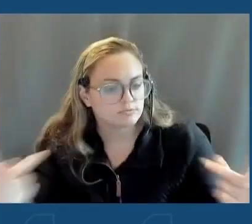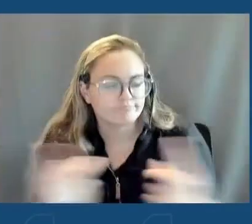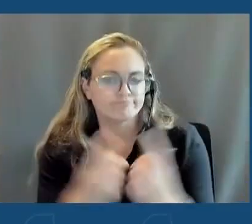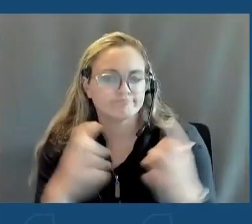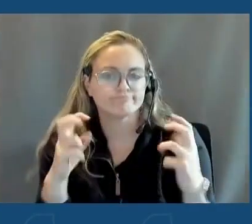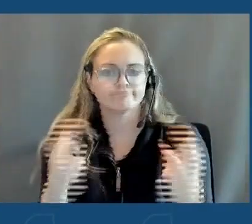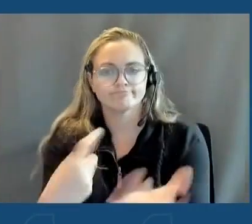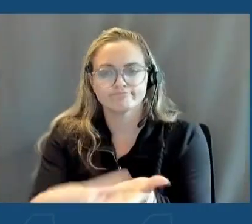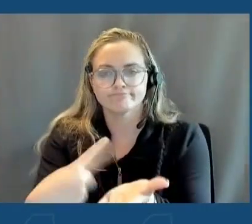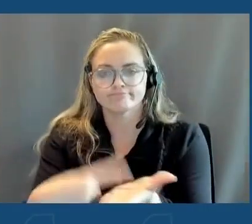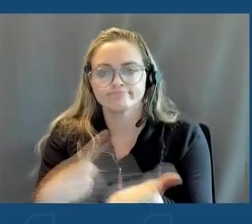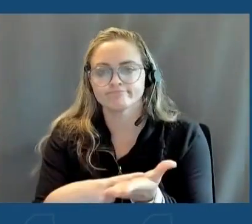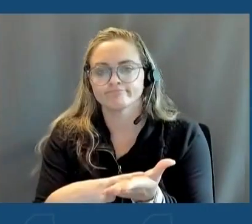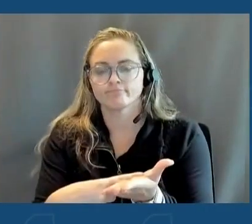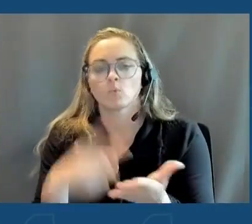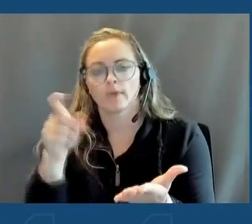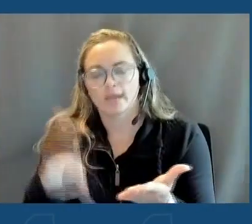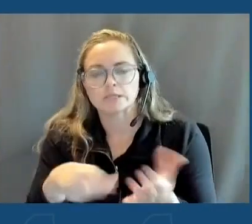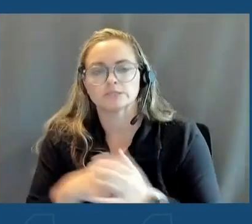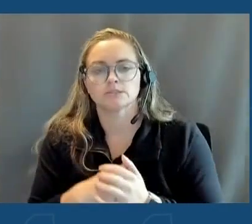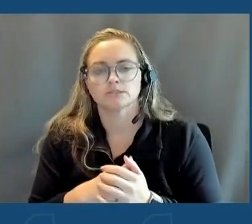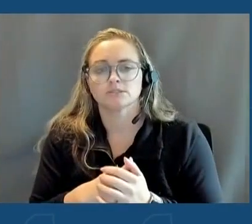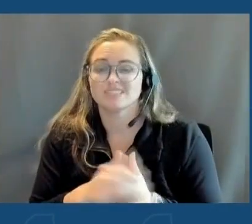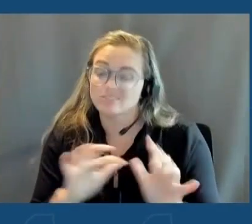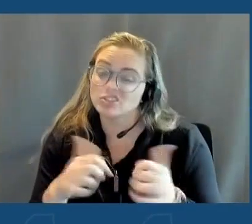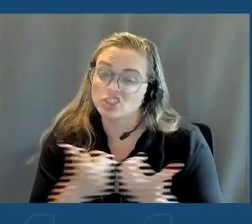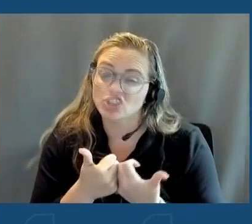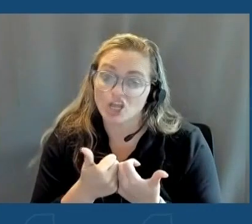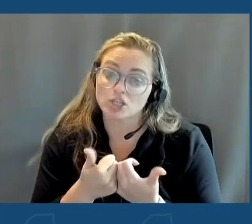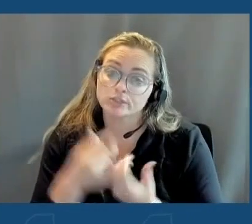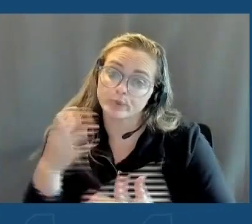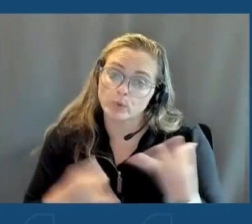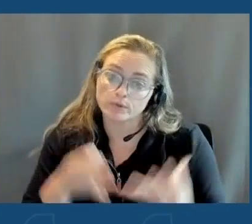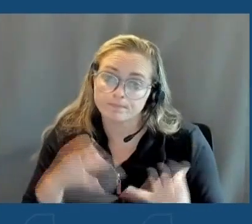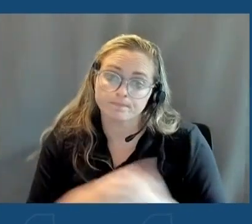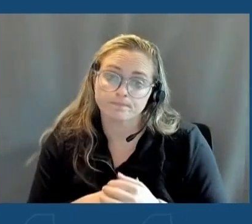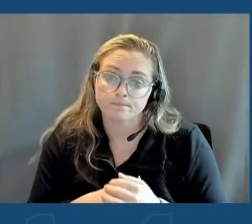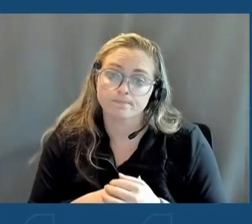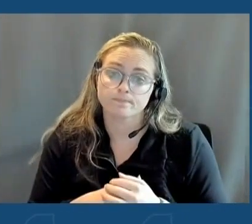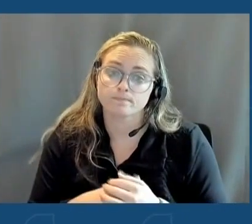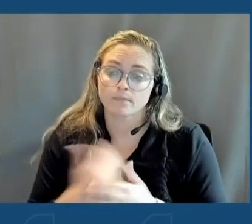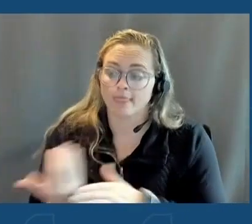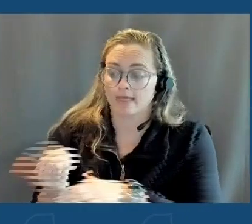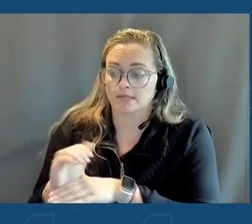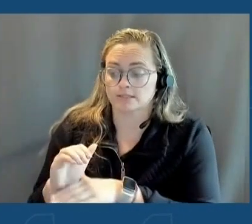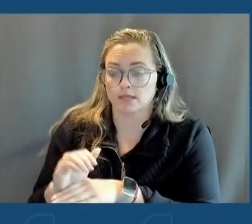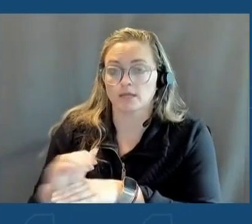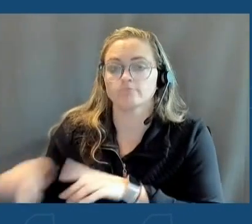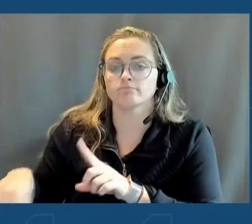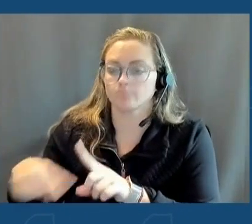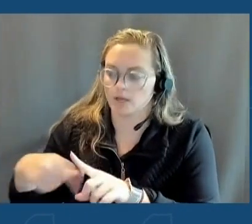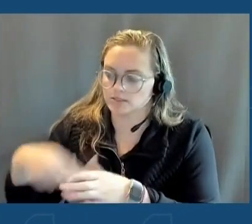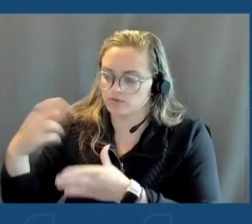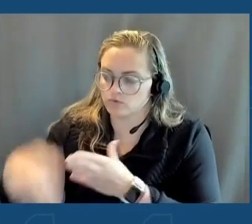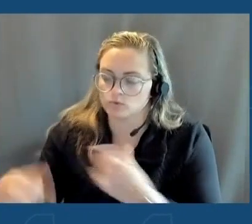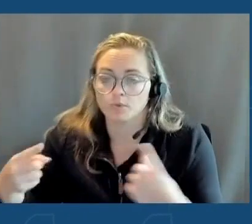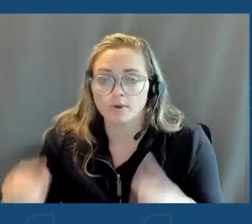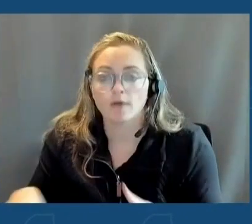YORK TO PROTECT OUR CITIZENS FROM INDIVIDUALS WITH CONCEALED CARRY GUNS. WE HAVE TO RESPOND QUICKLY AND WE CALLED BACK THE LEGISLATURE,